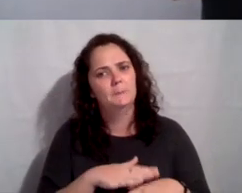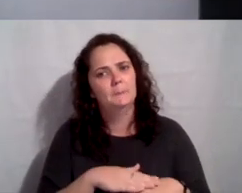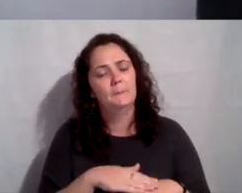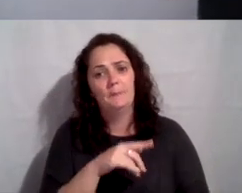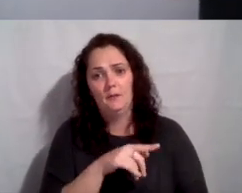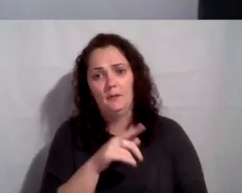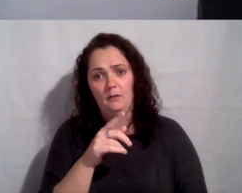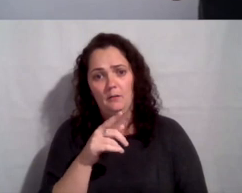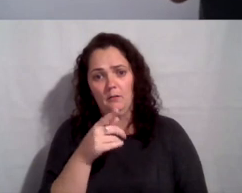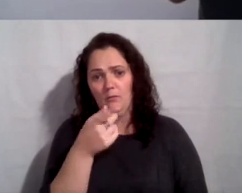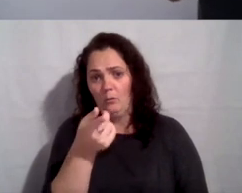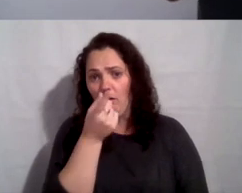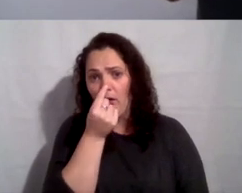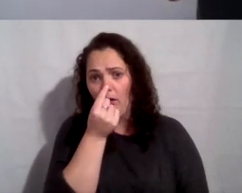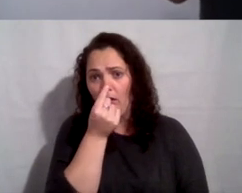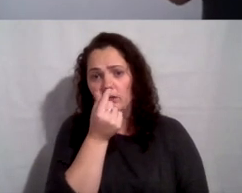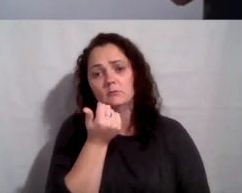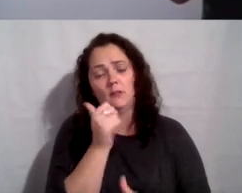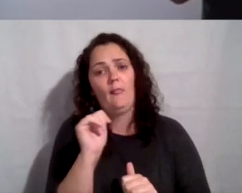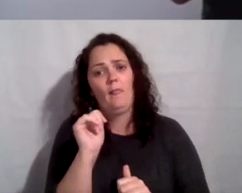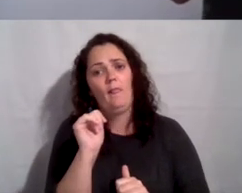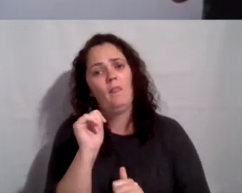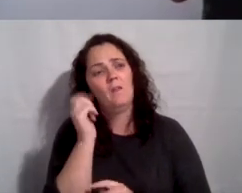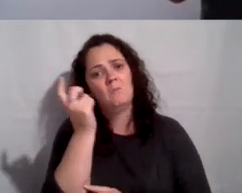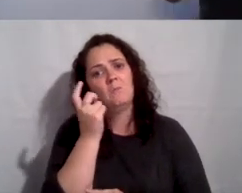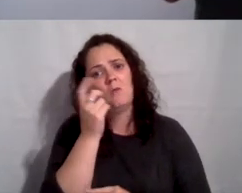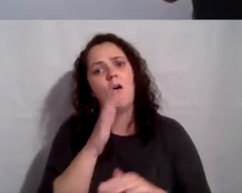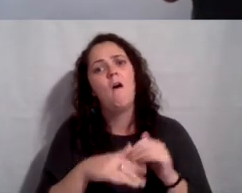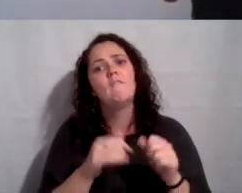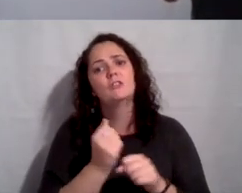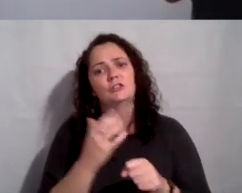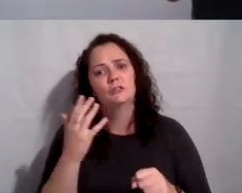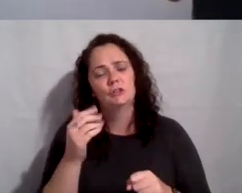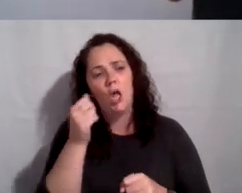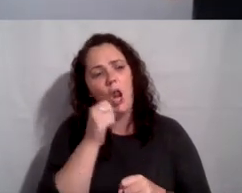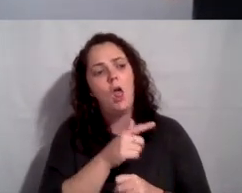There's no reason why you can't still explore gesture even though the pose is taking longer